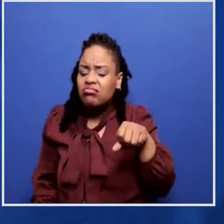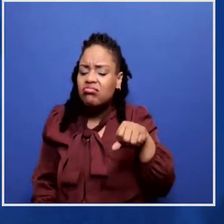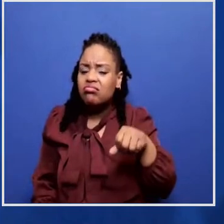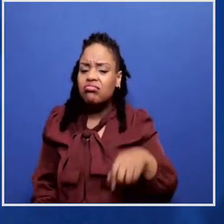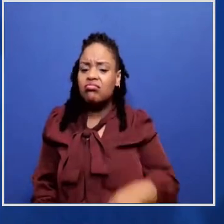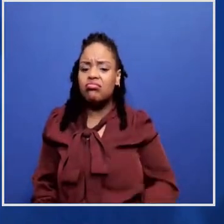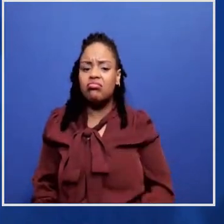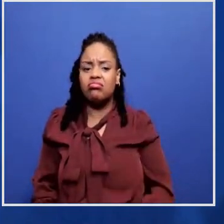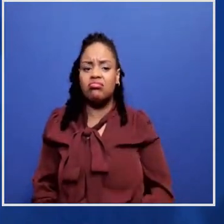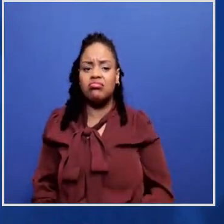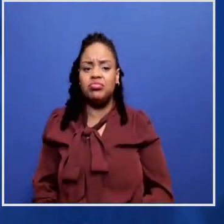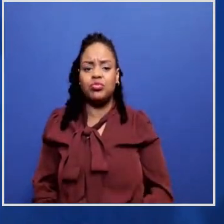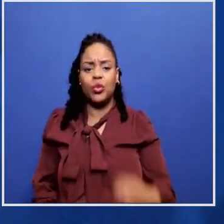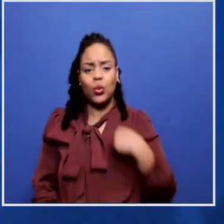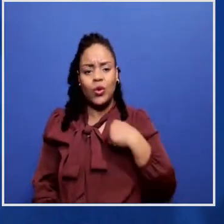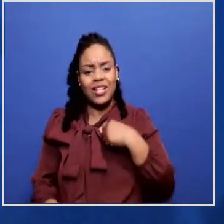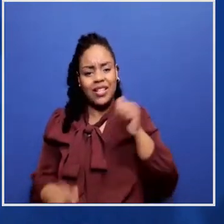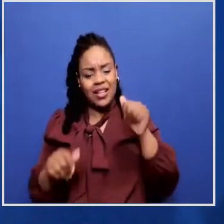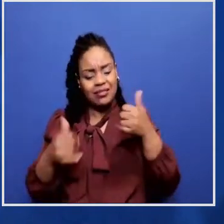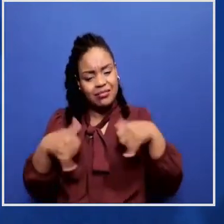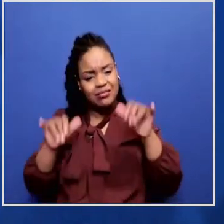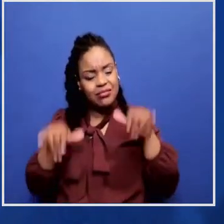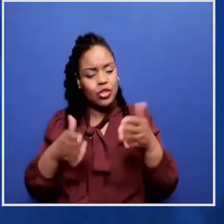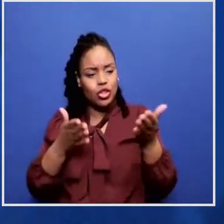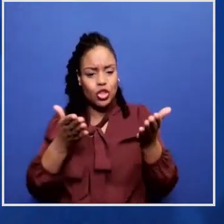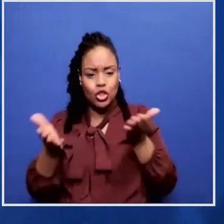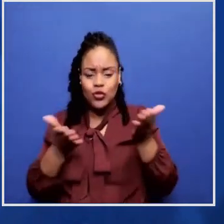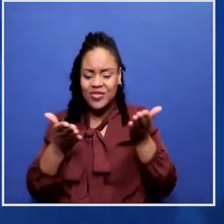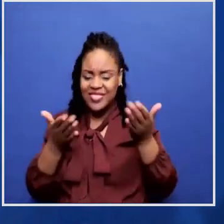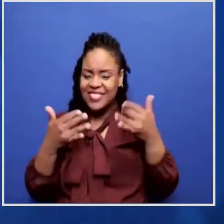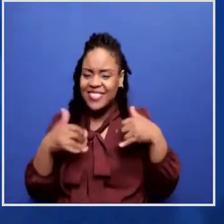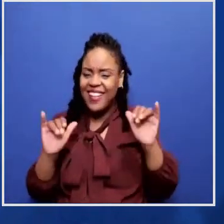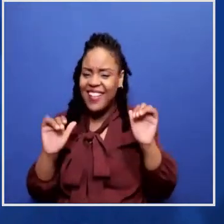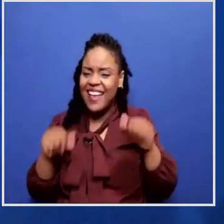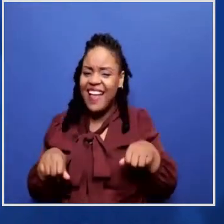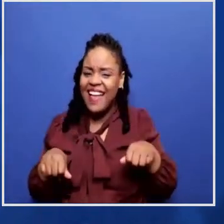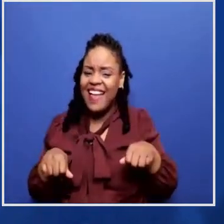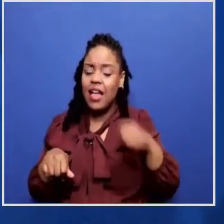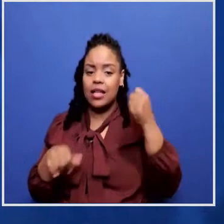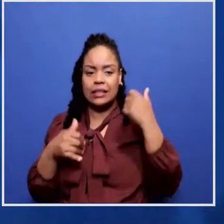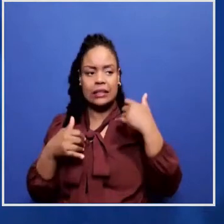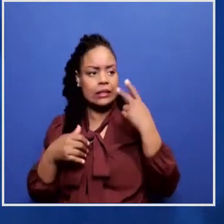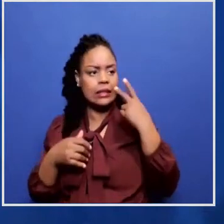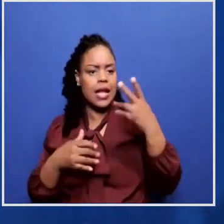TO BE OF SERVICE. LOOK WHAT HAS